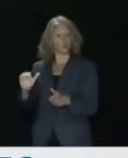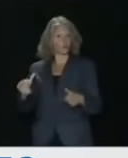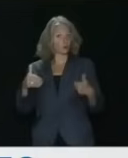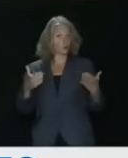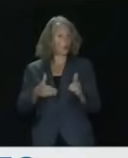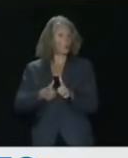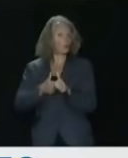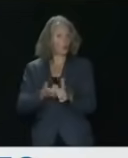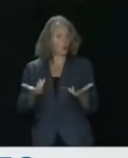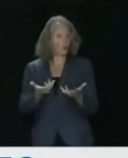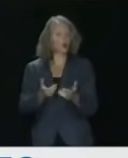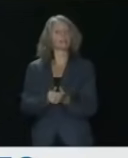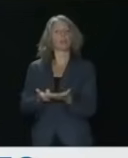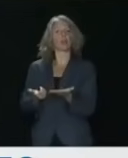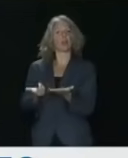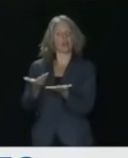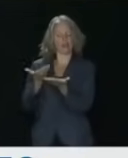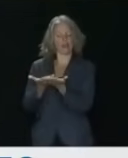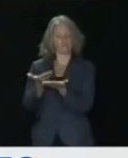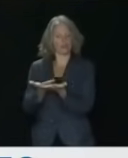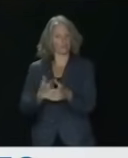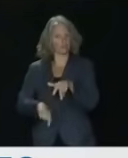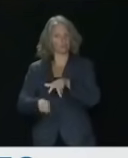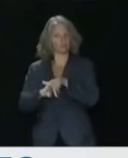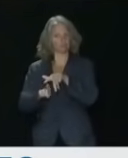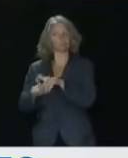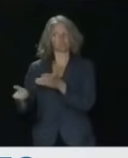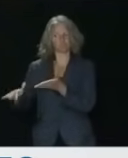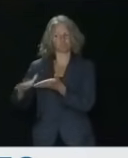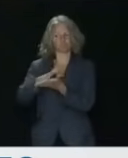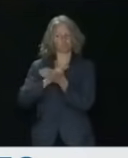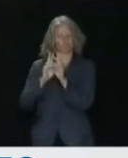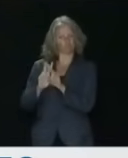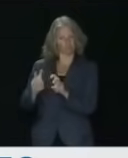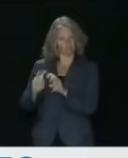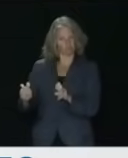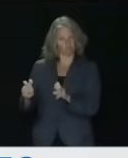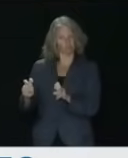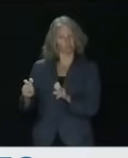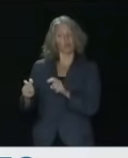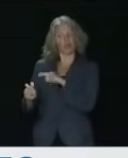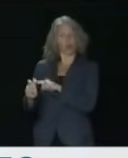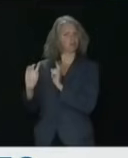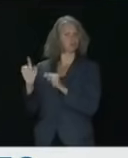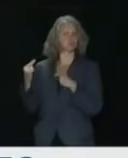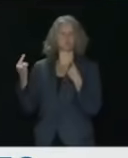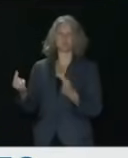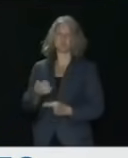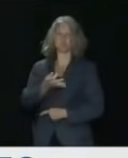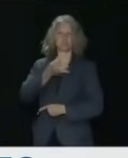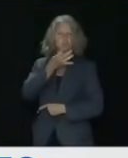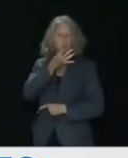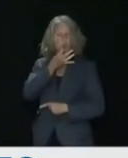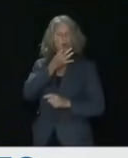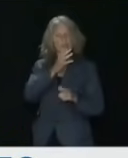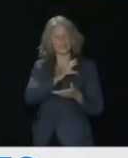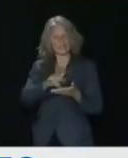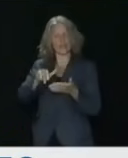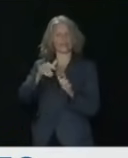AS ALWAYS, NACI RECOMMENDATIONS ARE BASED ON THE STRENGTH OF THE